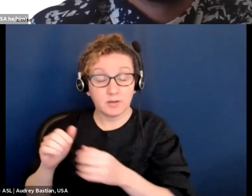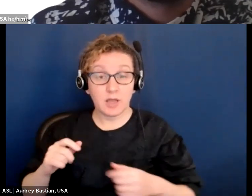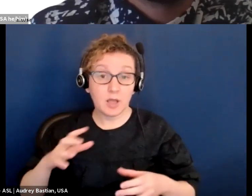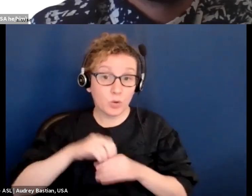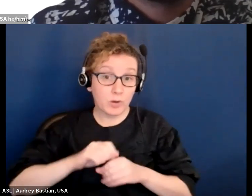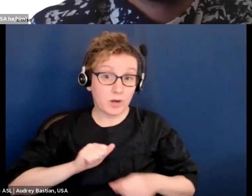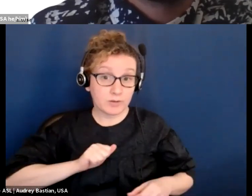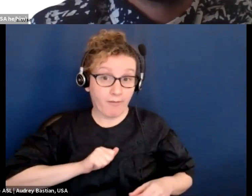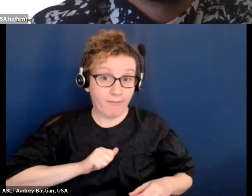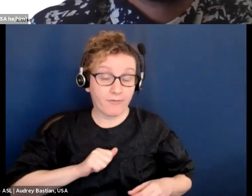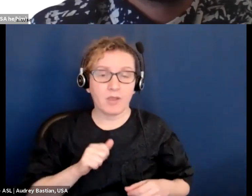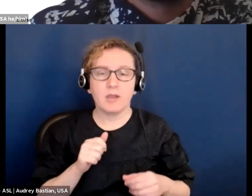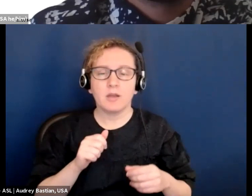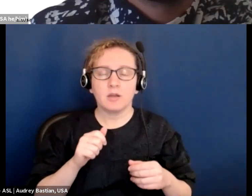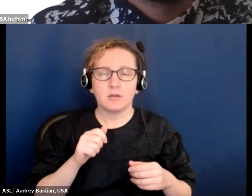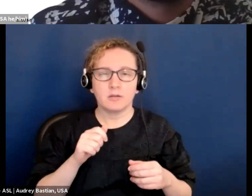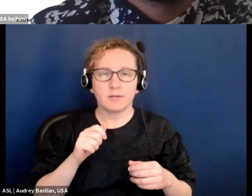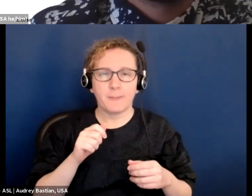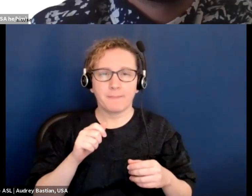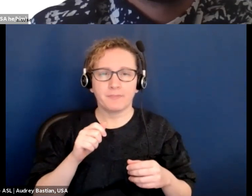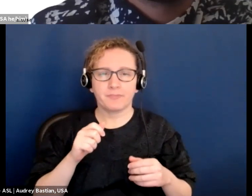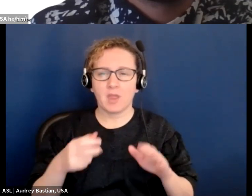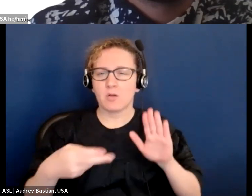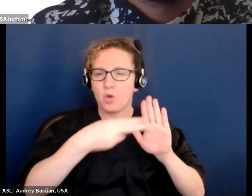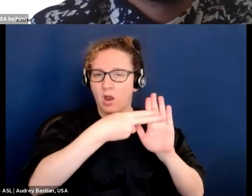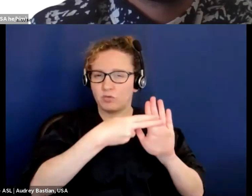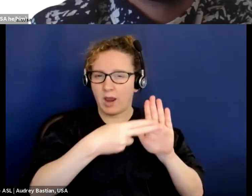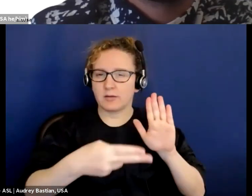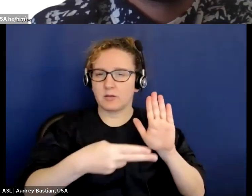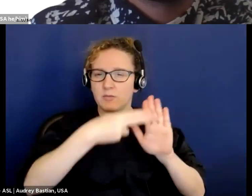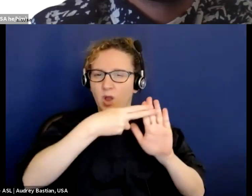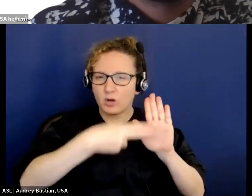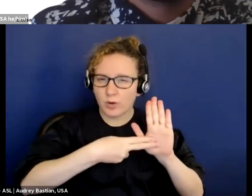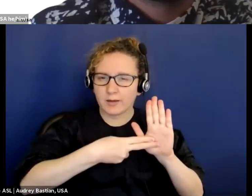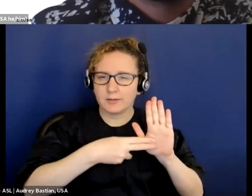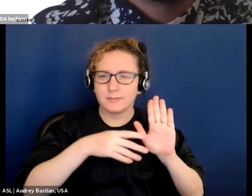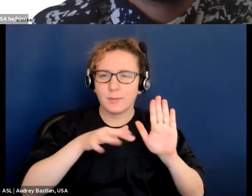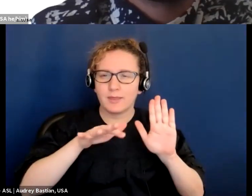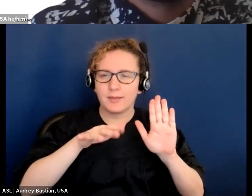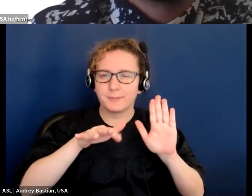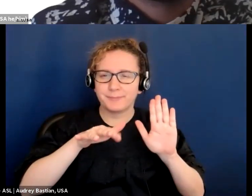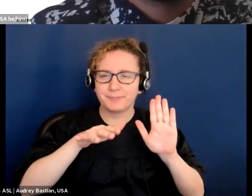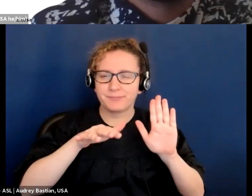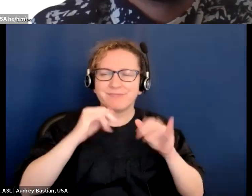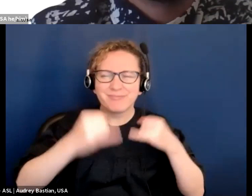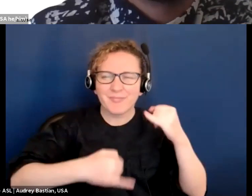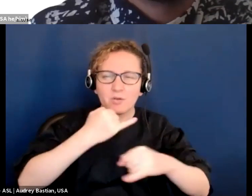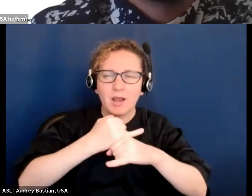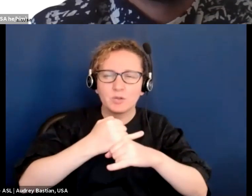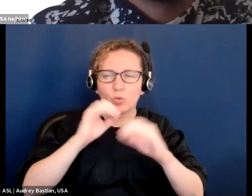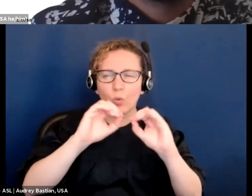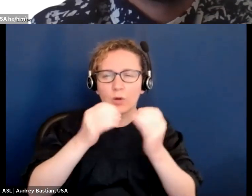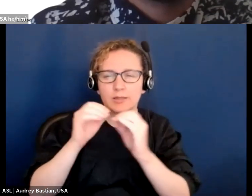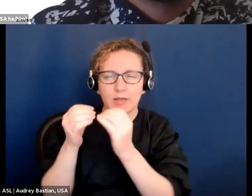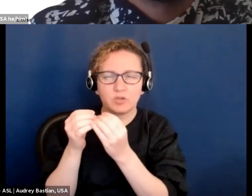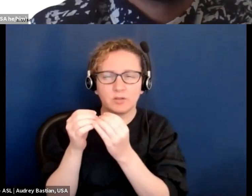contract with international organizations that help to do